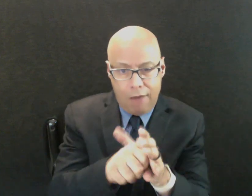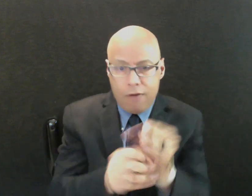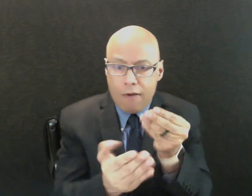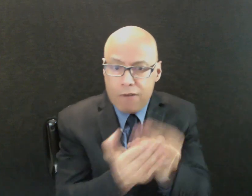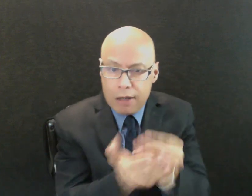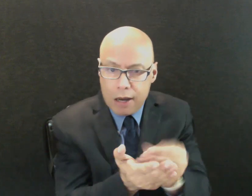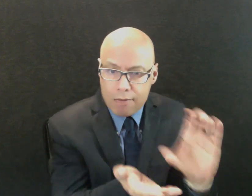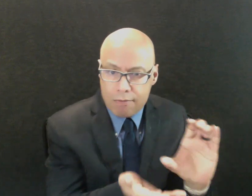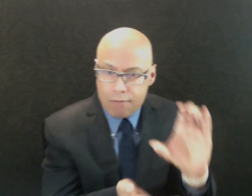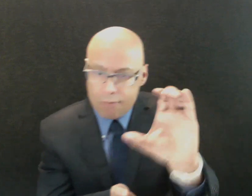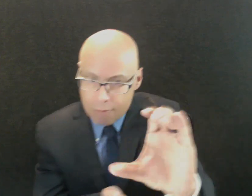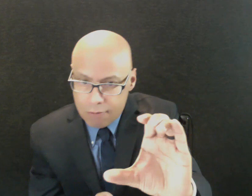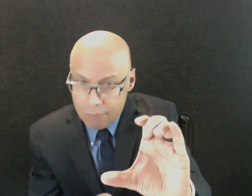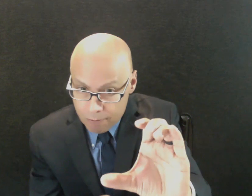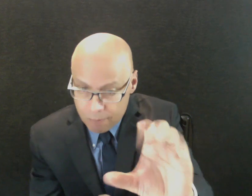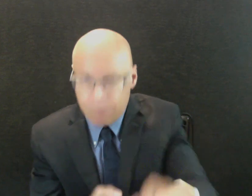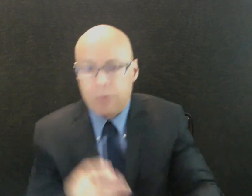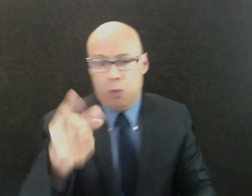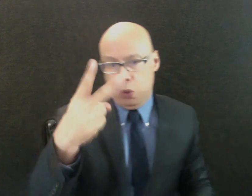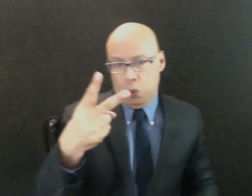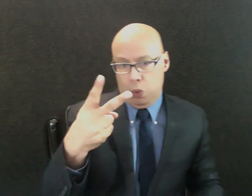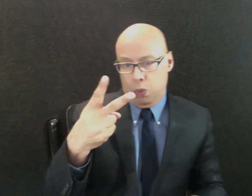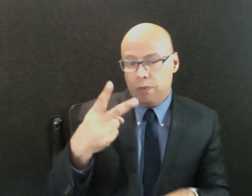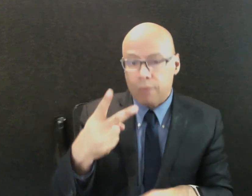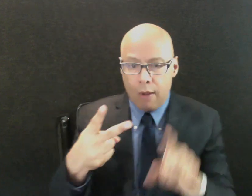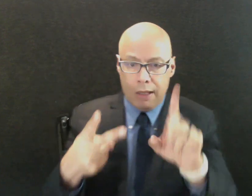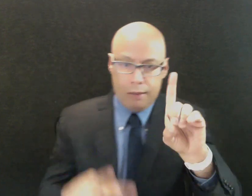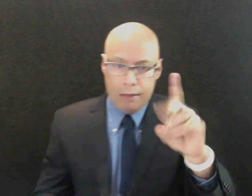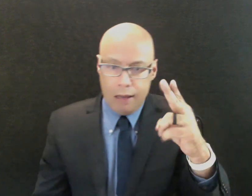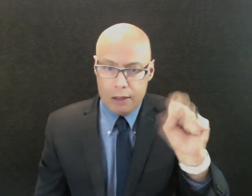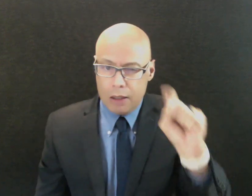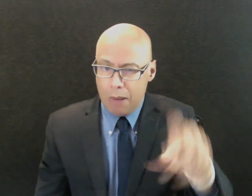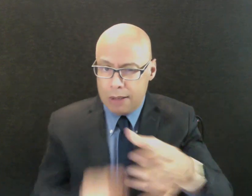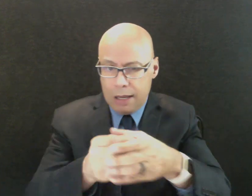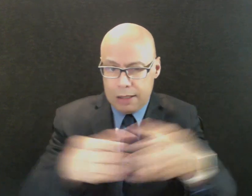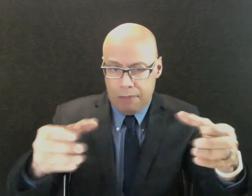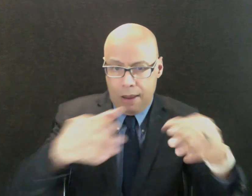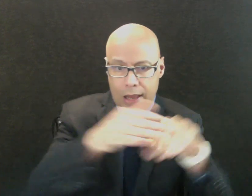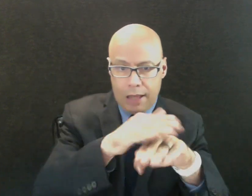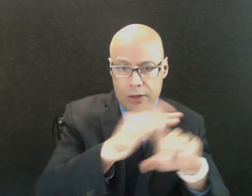2. DHS must expand access to qualified